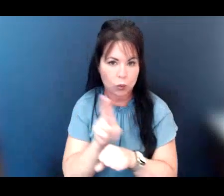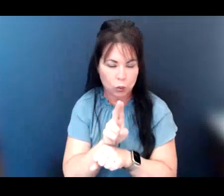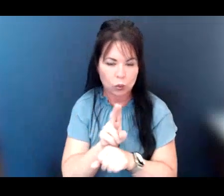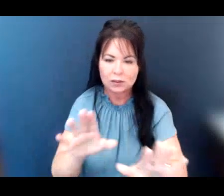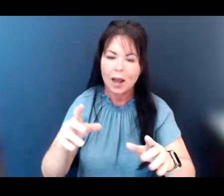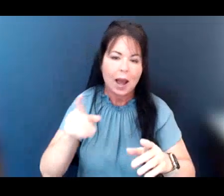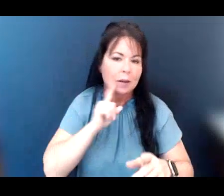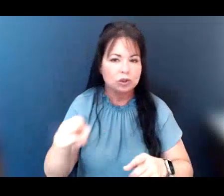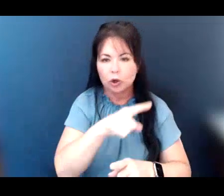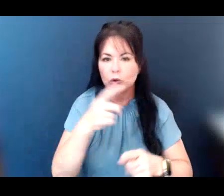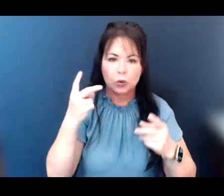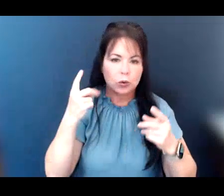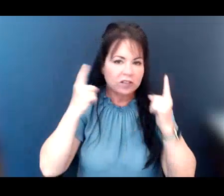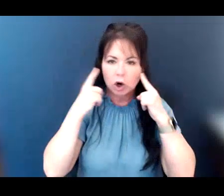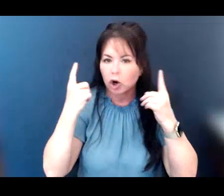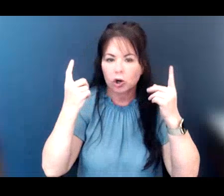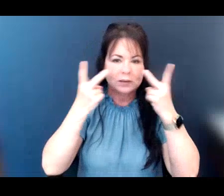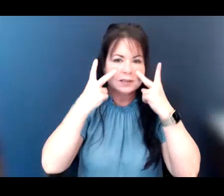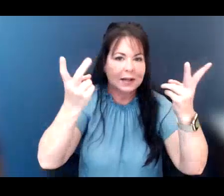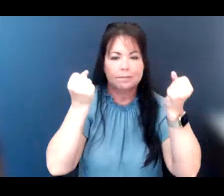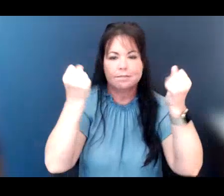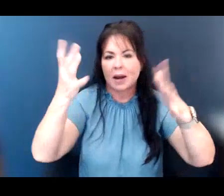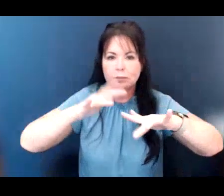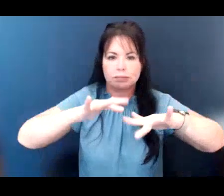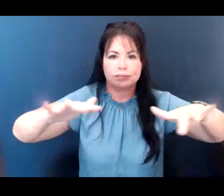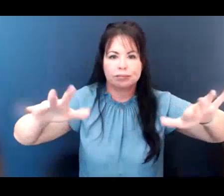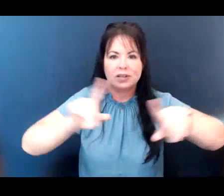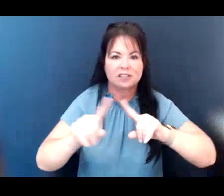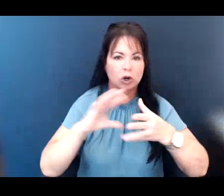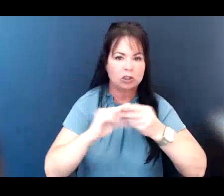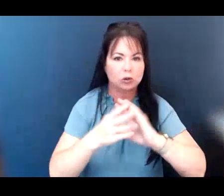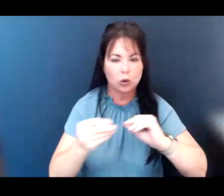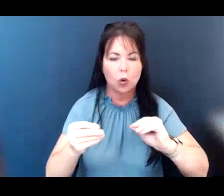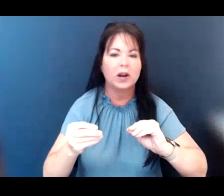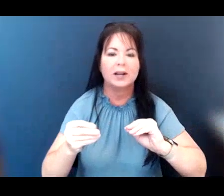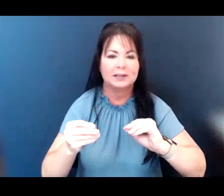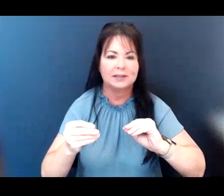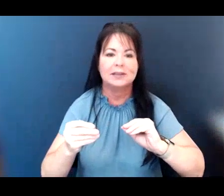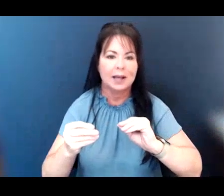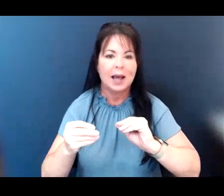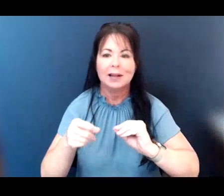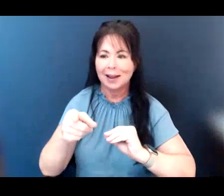interacting with an AI tool and it being very confidently wrong about information.